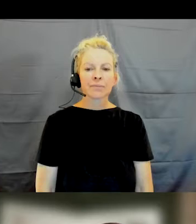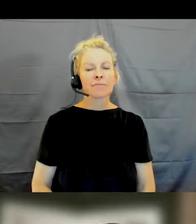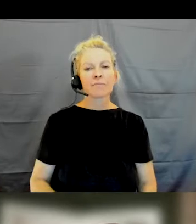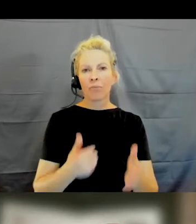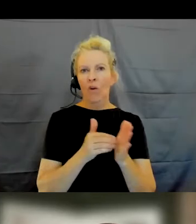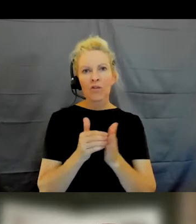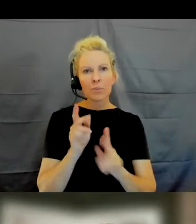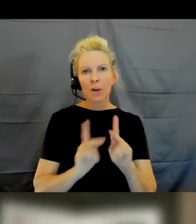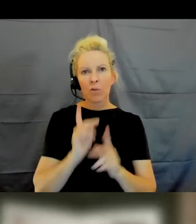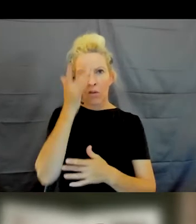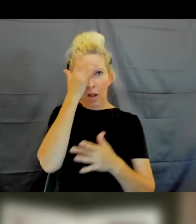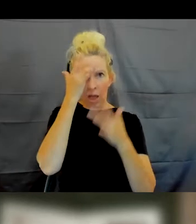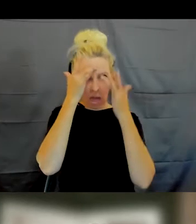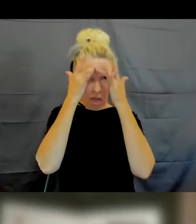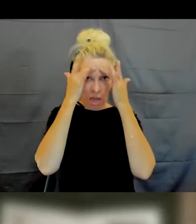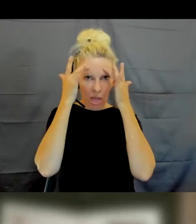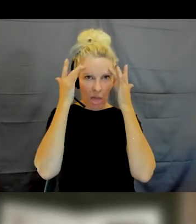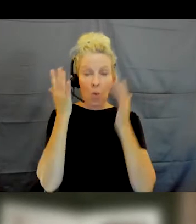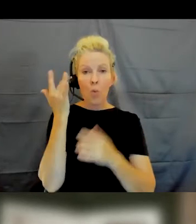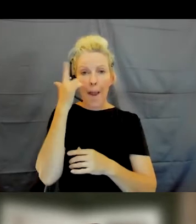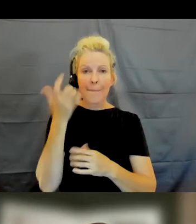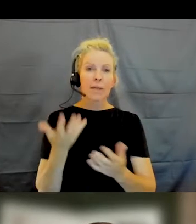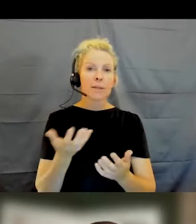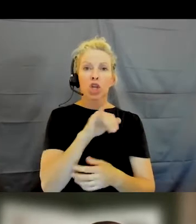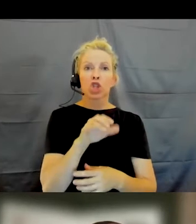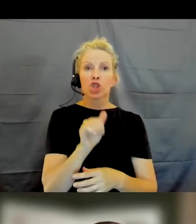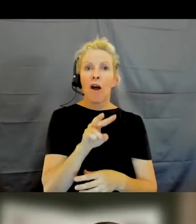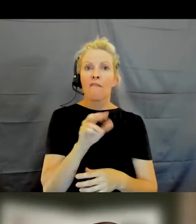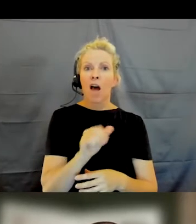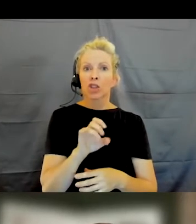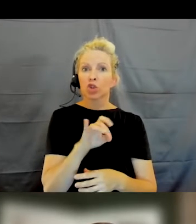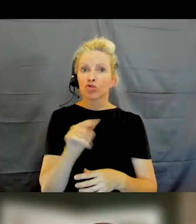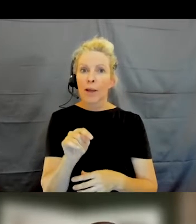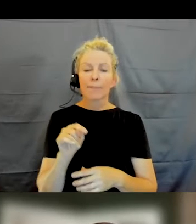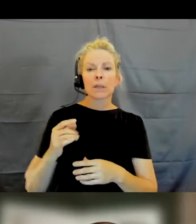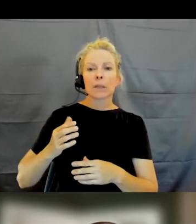about because we can use JavaScript, client-side, to submit information from input fields, things